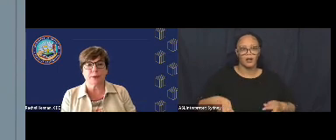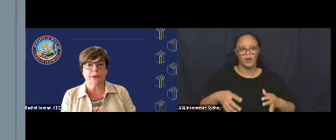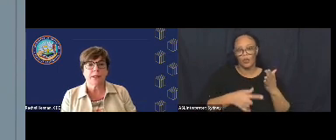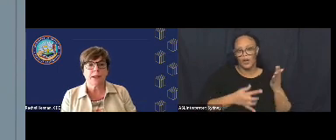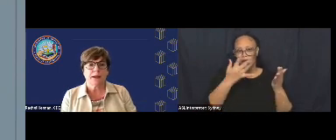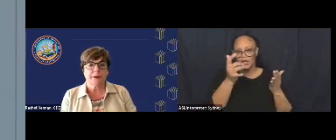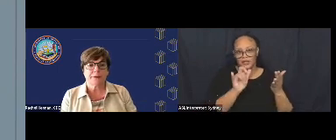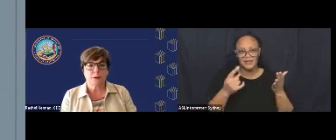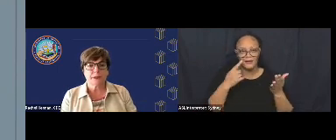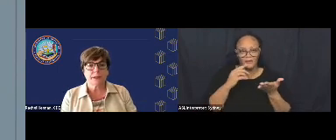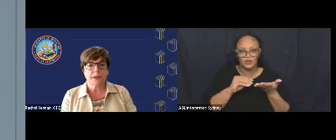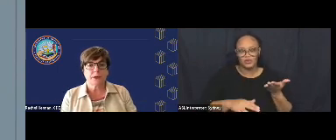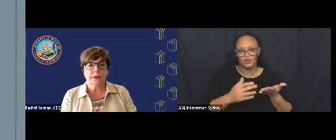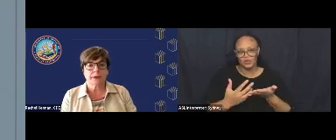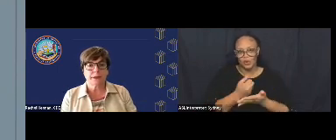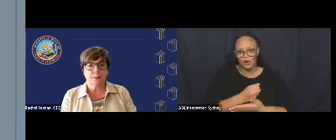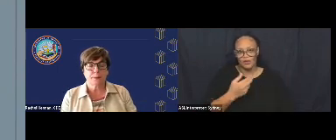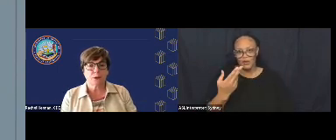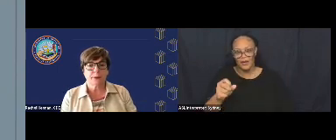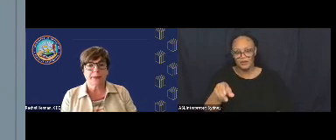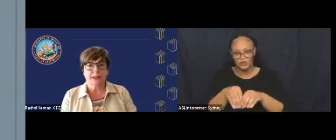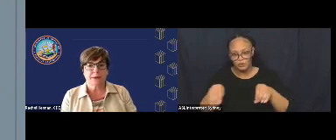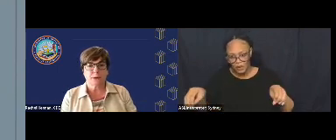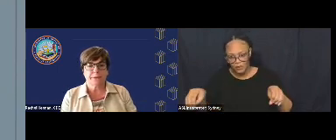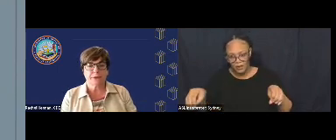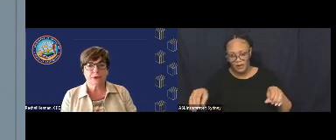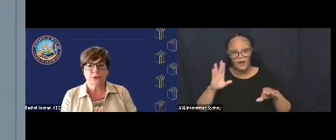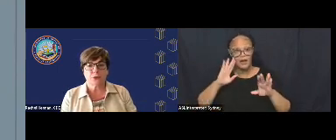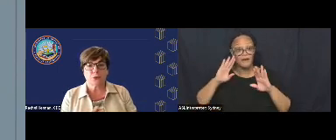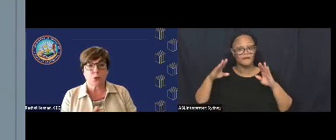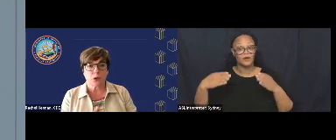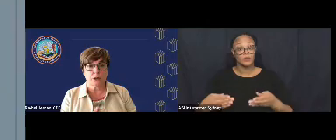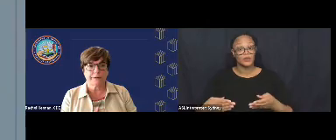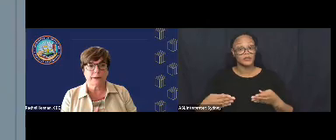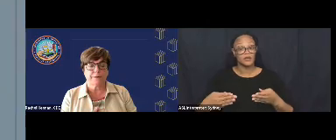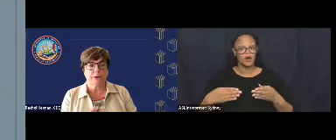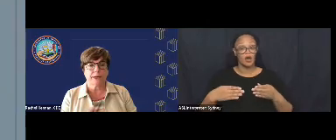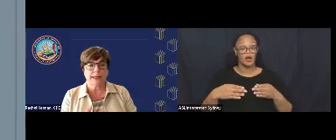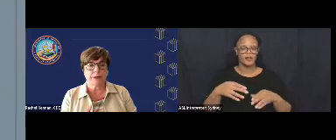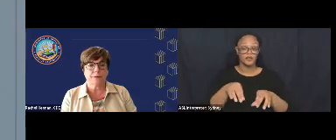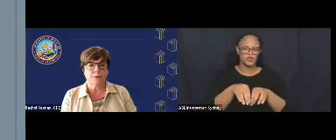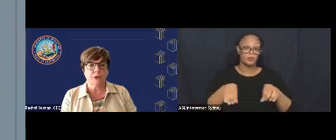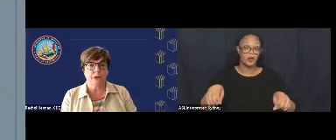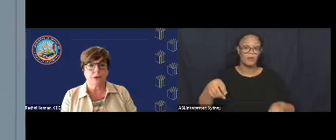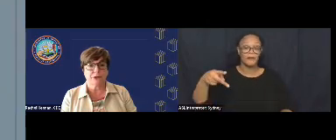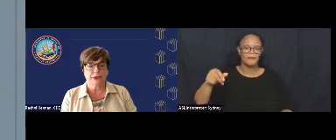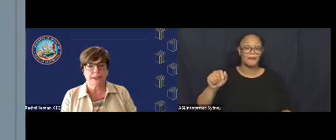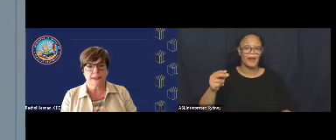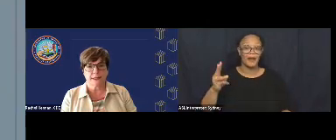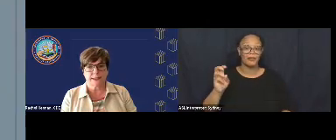diploma by focusing on the diploma pathway for students who qualify for the California alternate